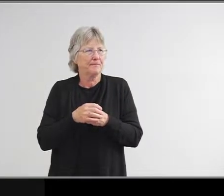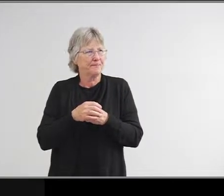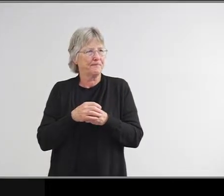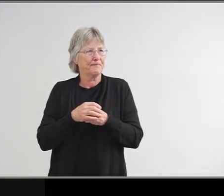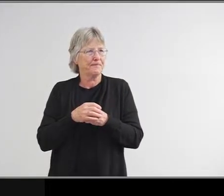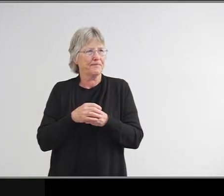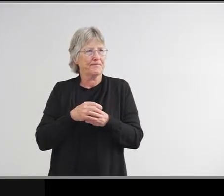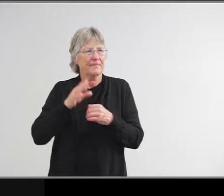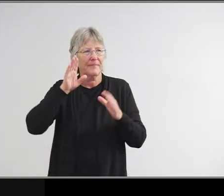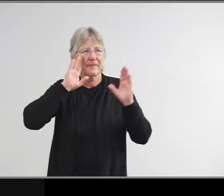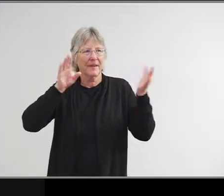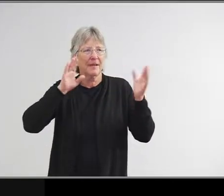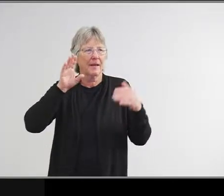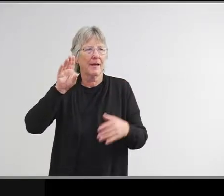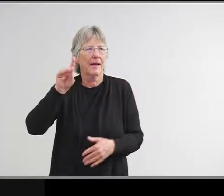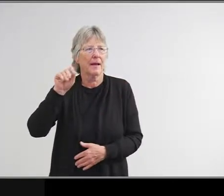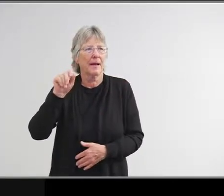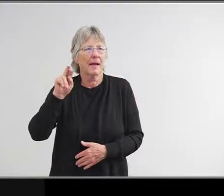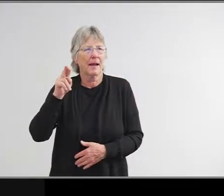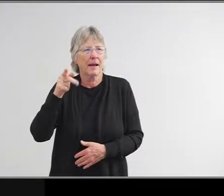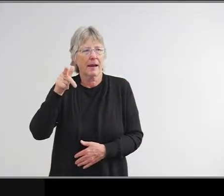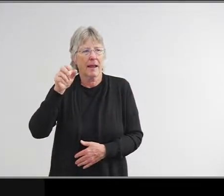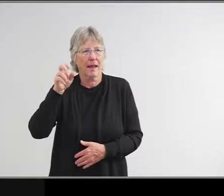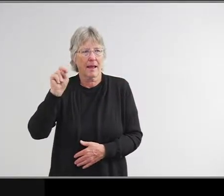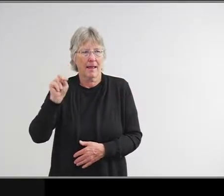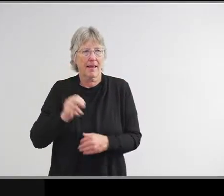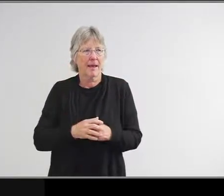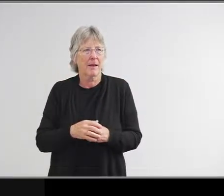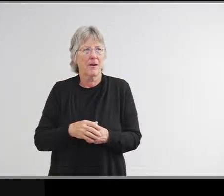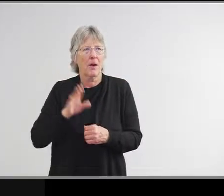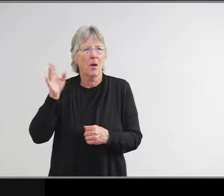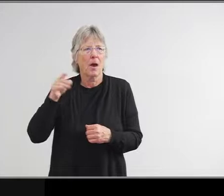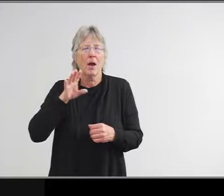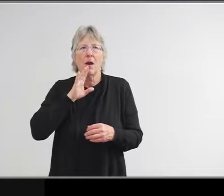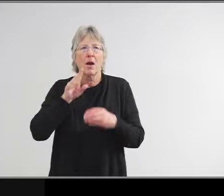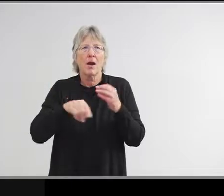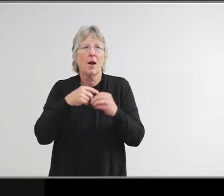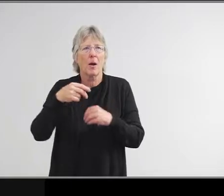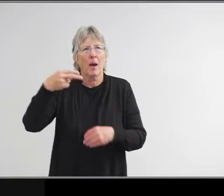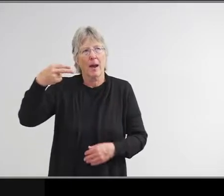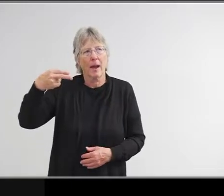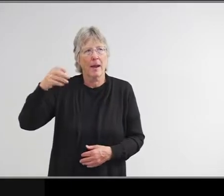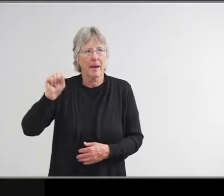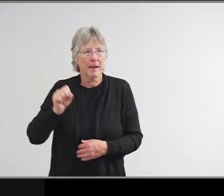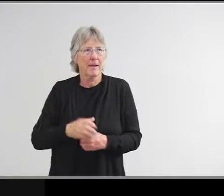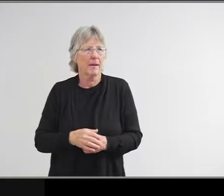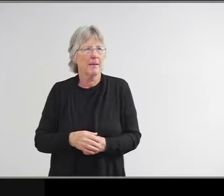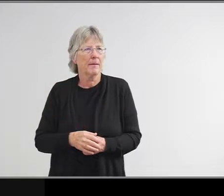Hello, I'm Kathleen Naruse and I will be sharing about high school teacher librarians or Tls.